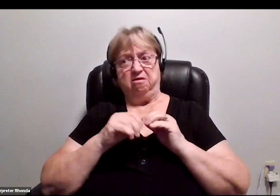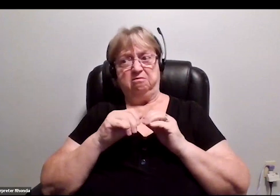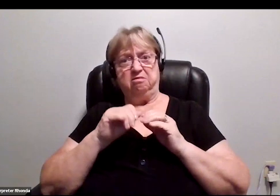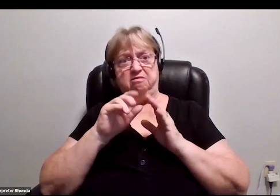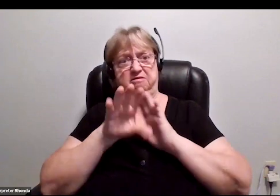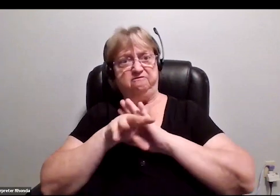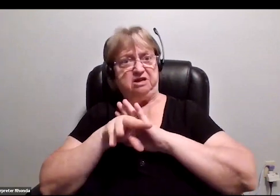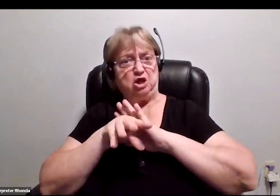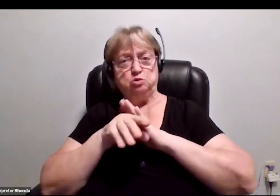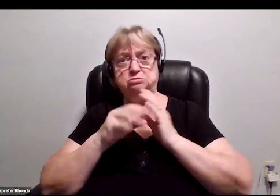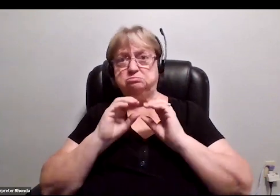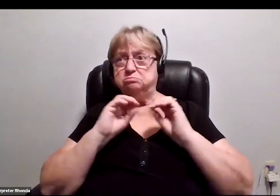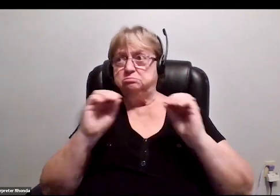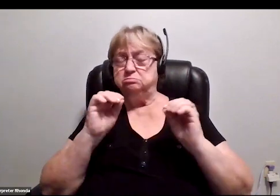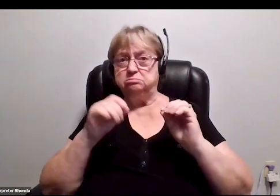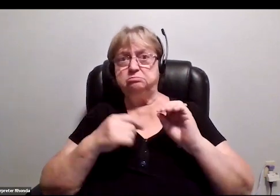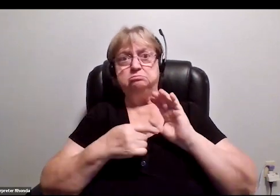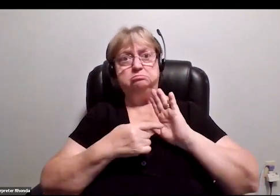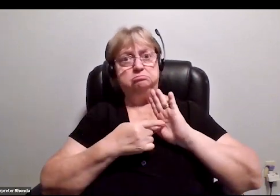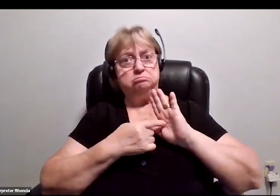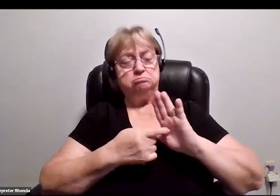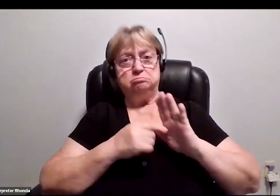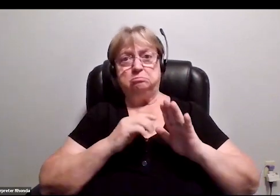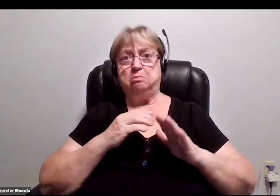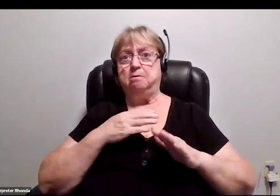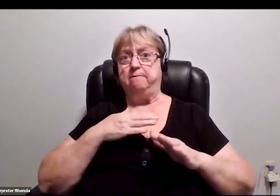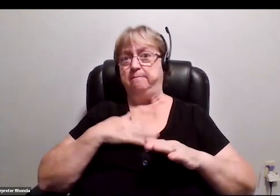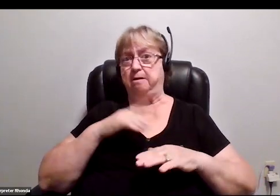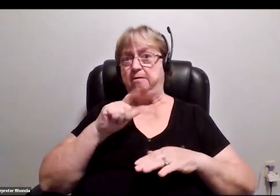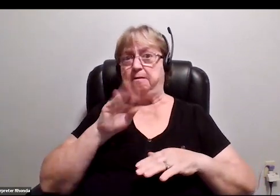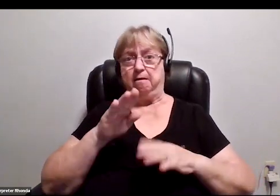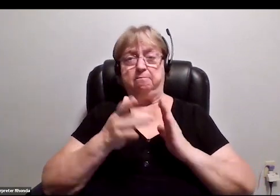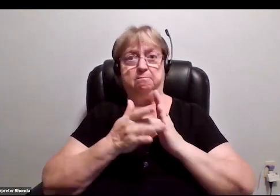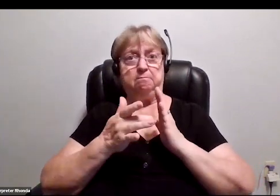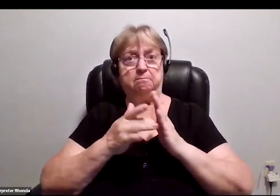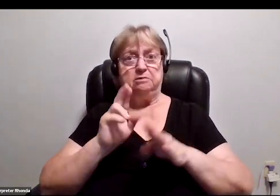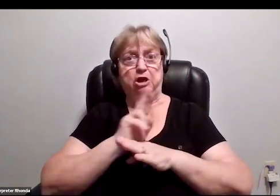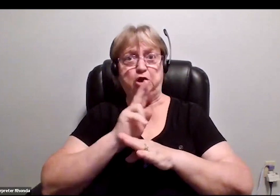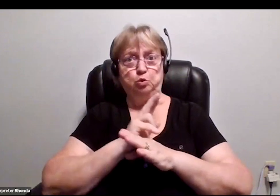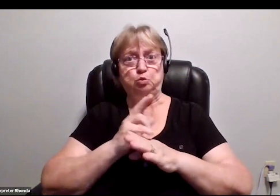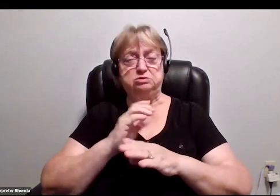the lab techniques that I had used in a biochemistry research lab at the Ohio State University.